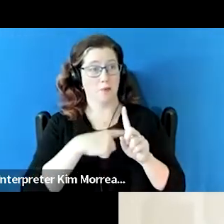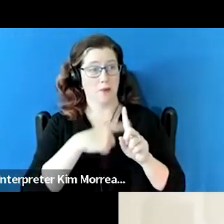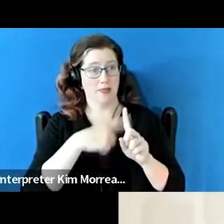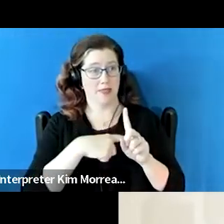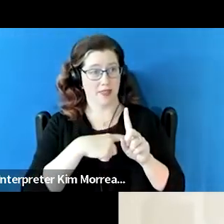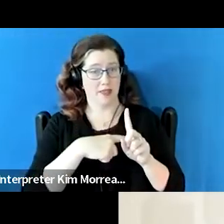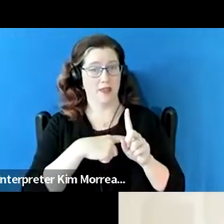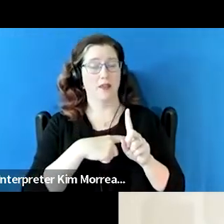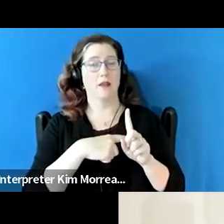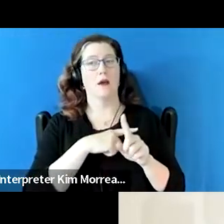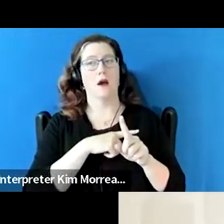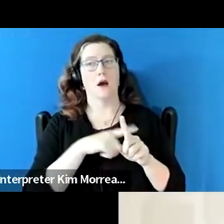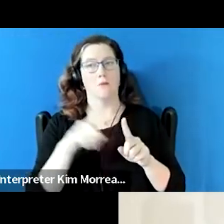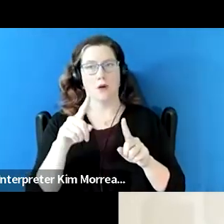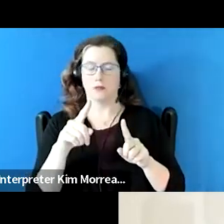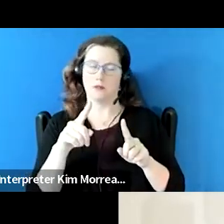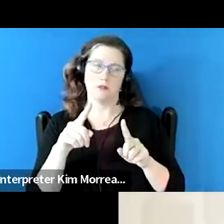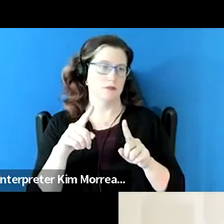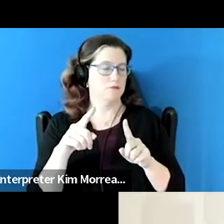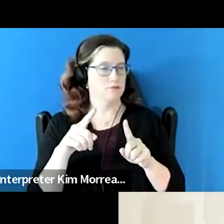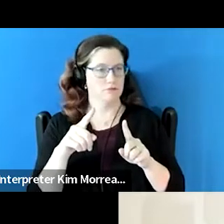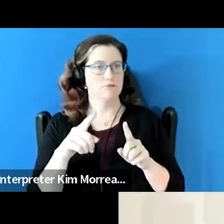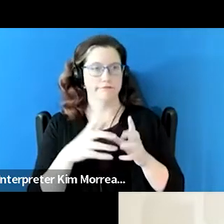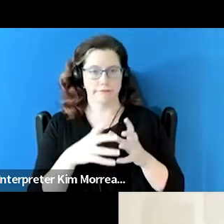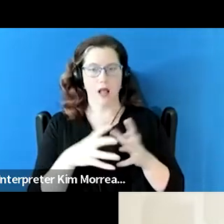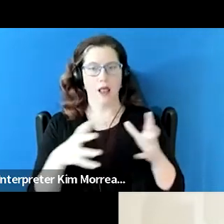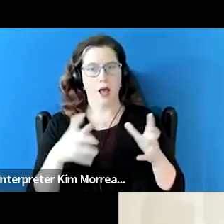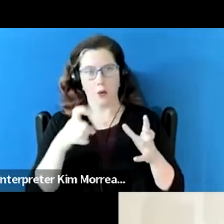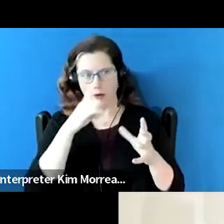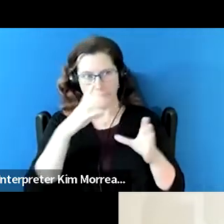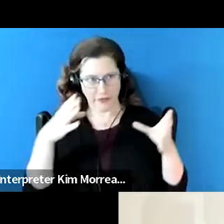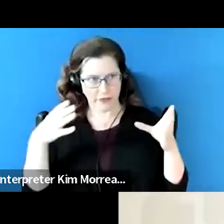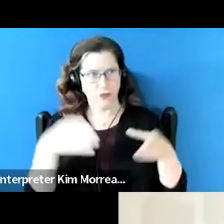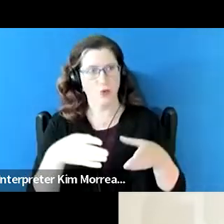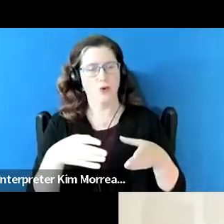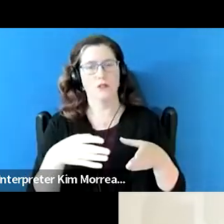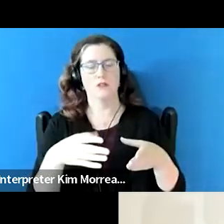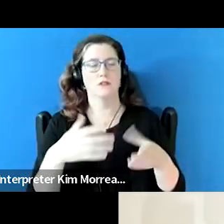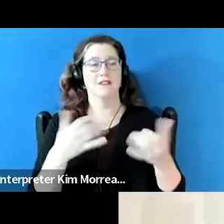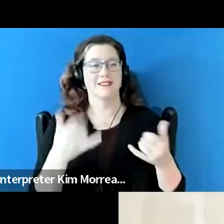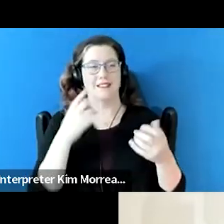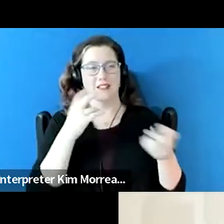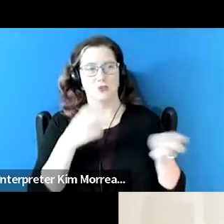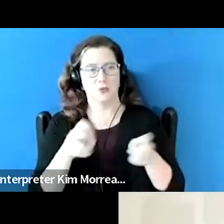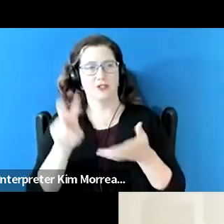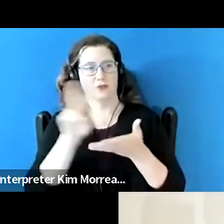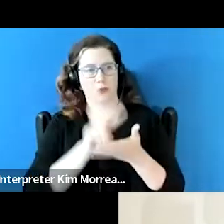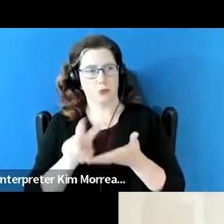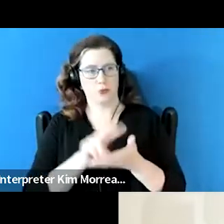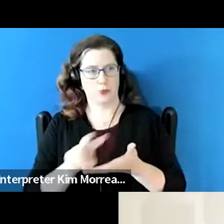but since we've seen there's quite a bit that we need to focus on, I've switched it to biweekly supervision.